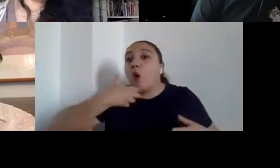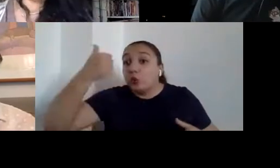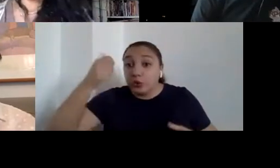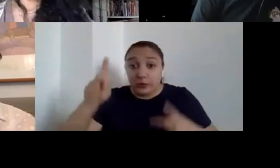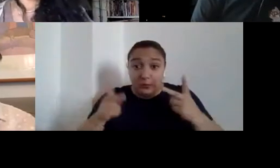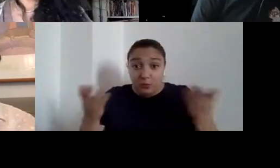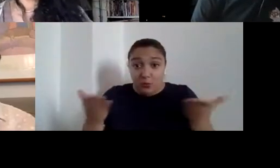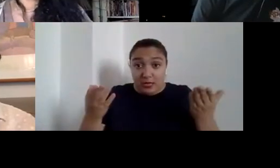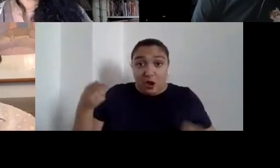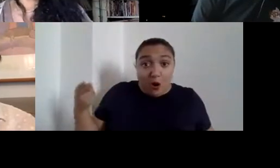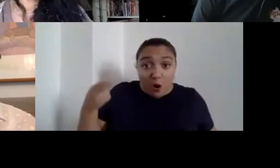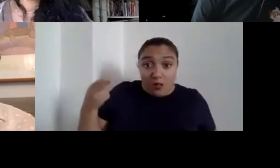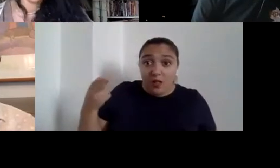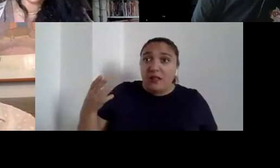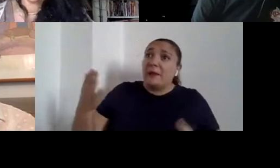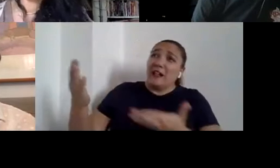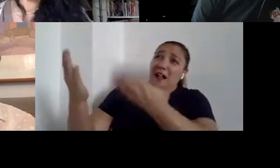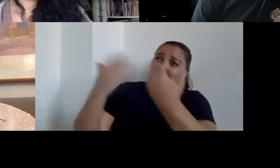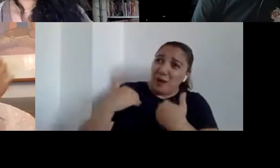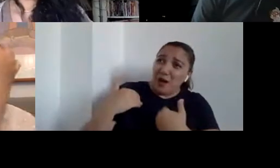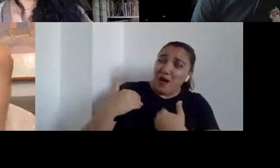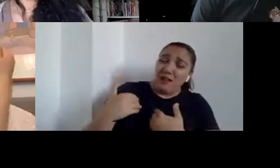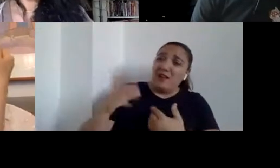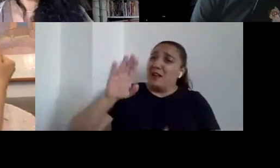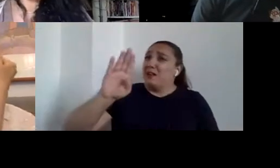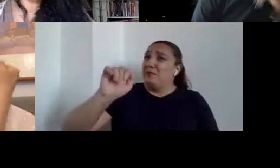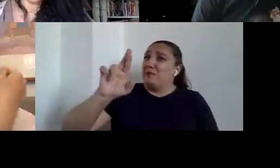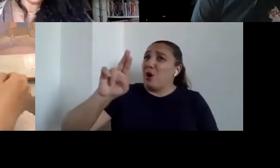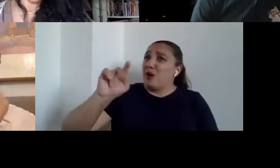come to Barnard, let's do this and that. I would make the